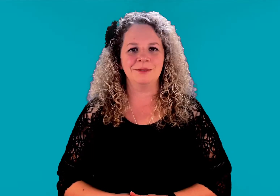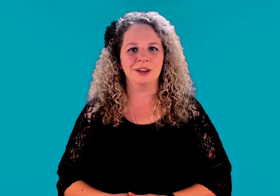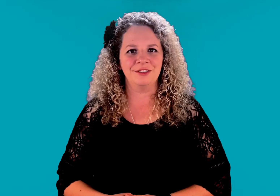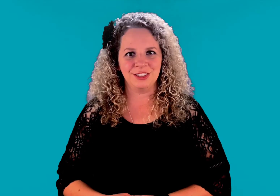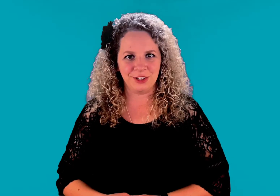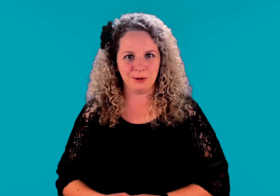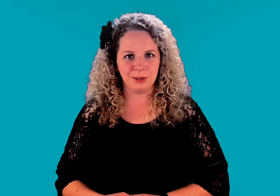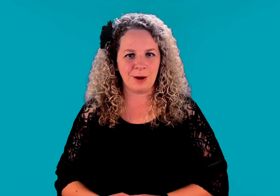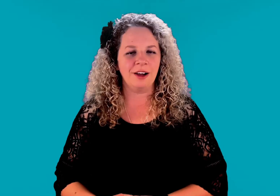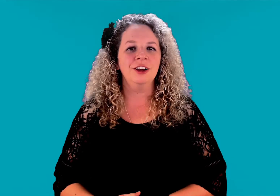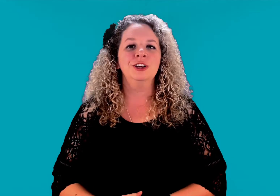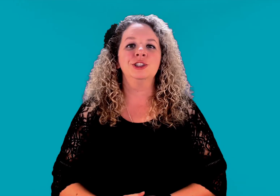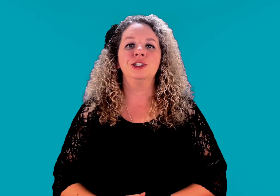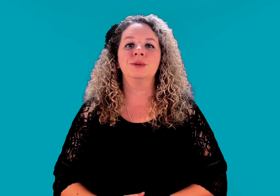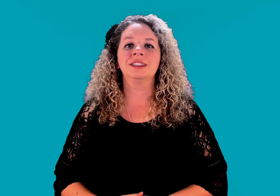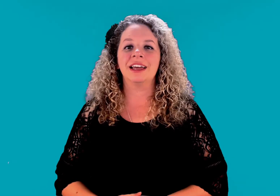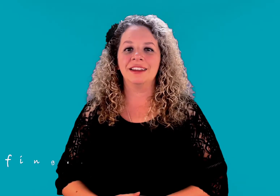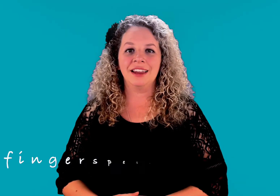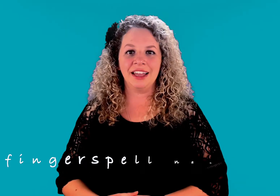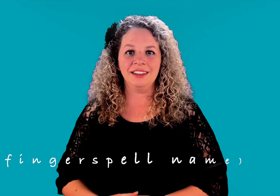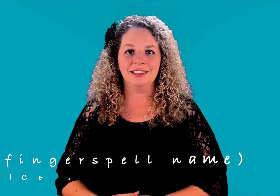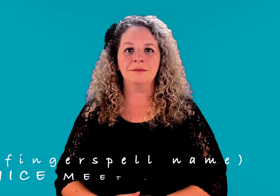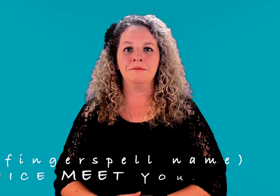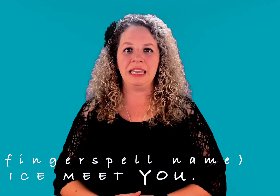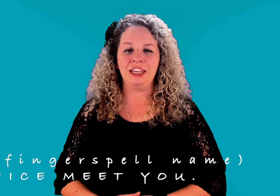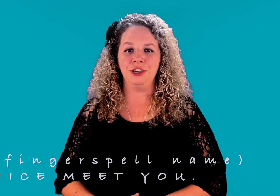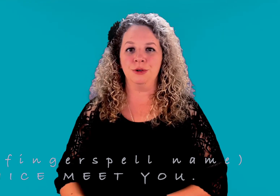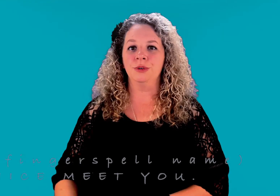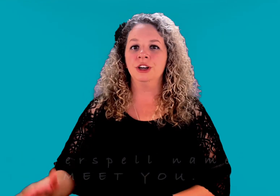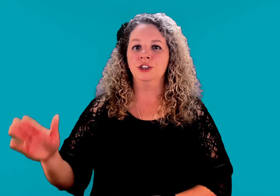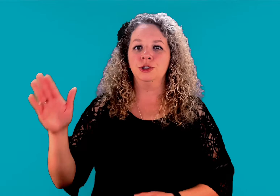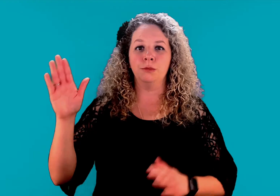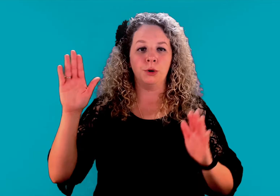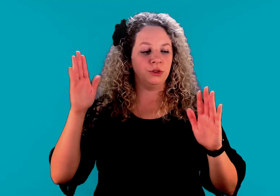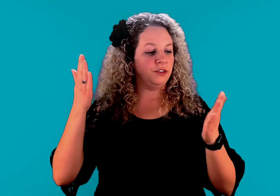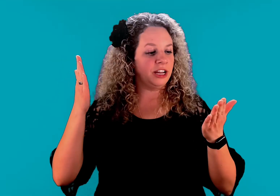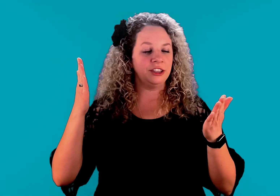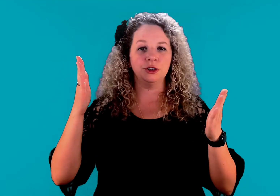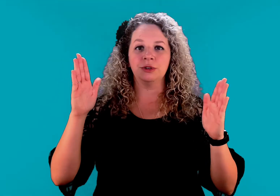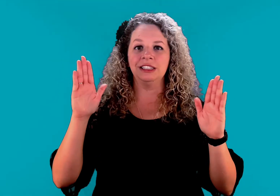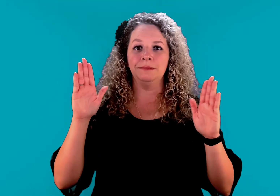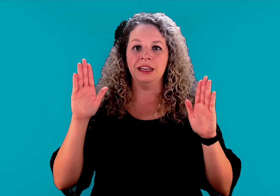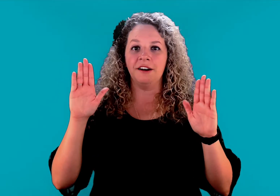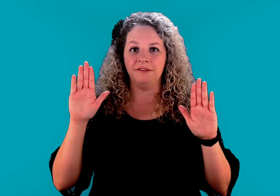previous video as well so you will sign NICE MEET YOU. So both of your hands are going to be a flat